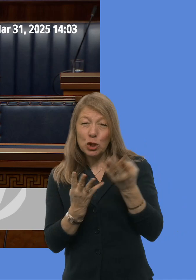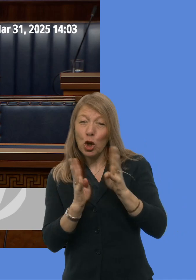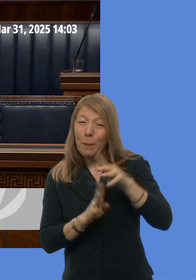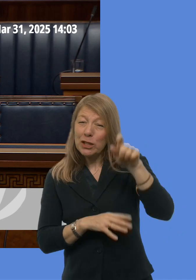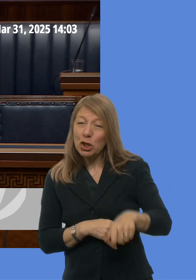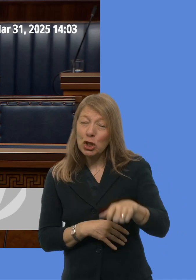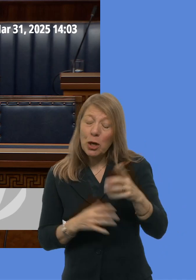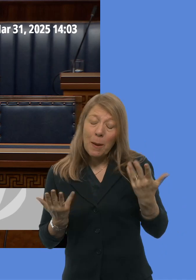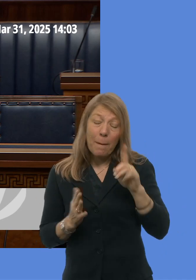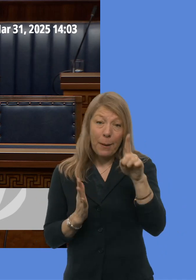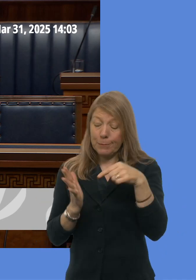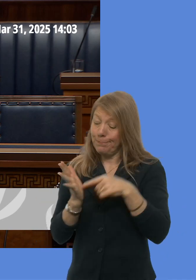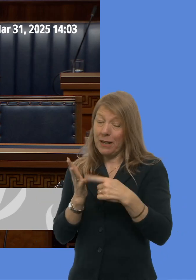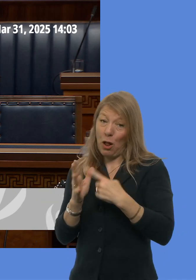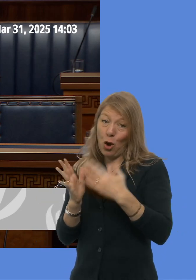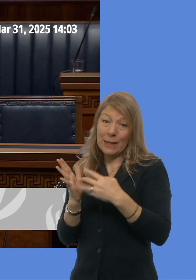that is why we are moving forward at this time. I call Mr McDonnell.